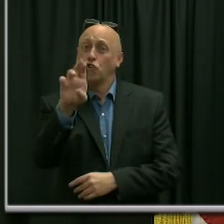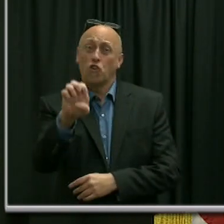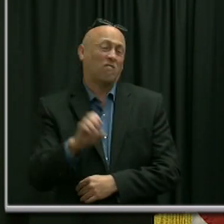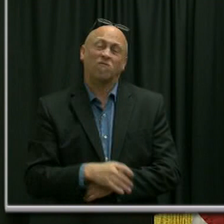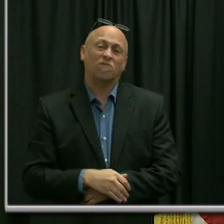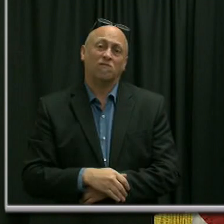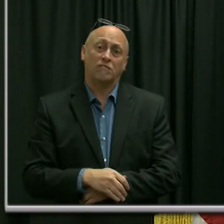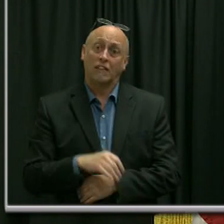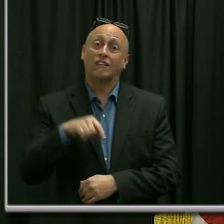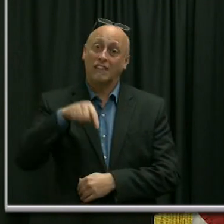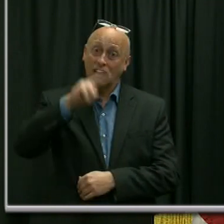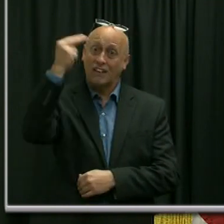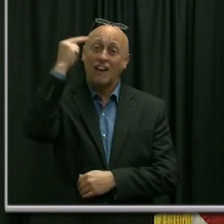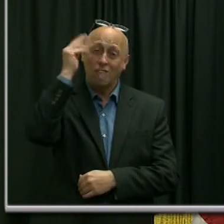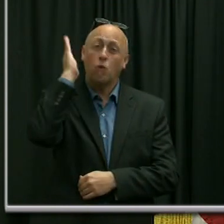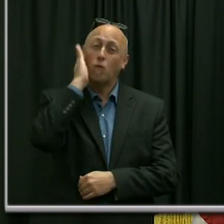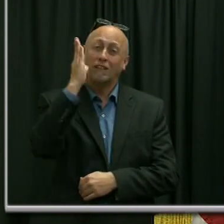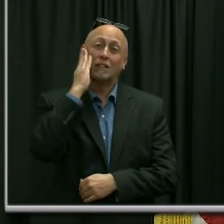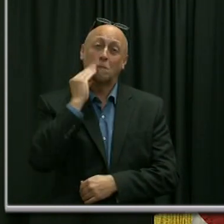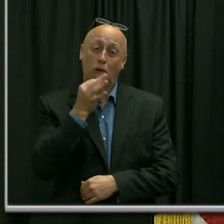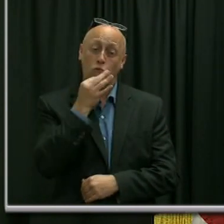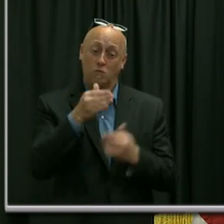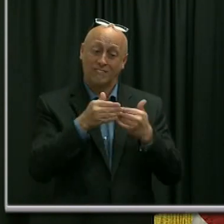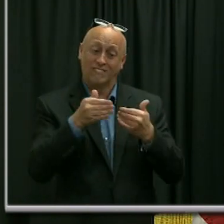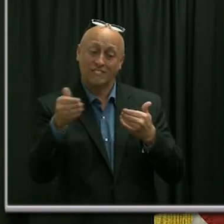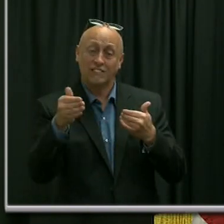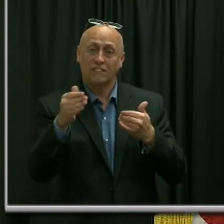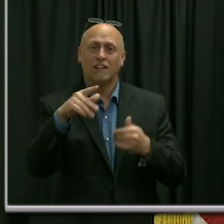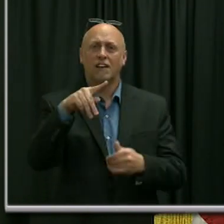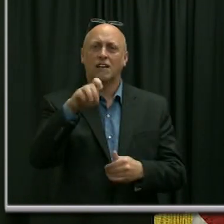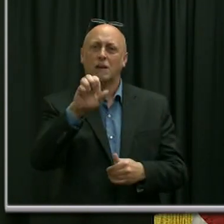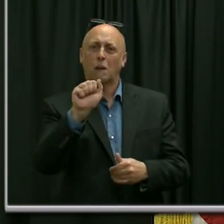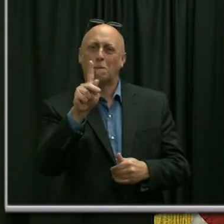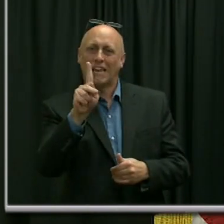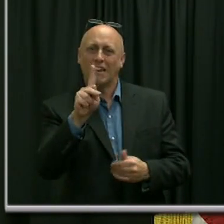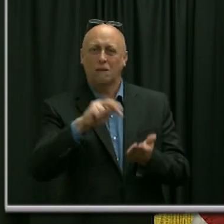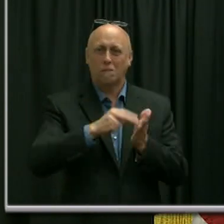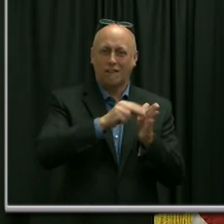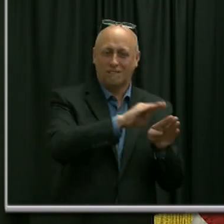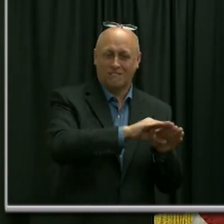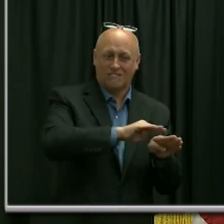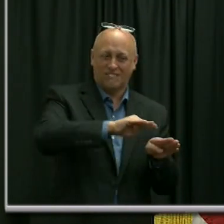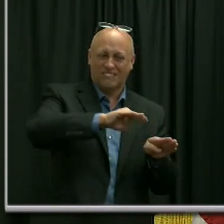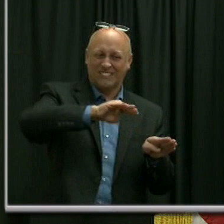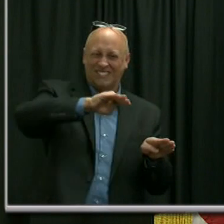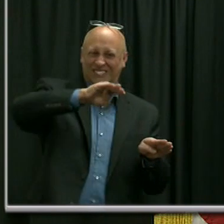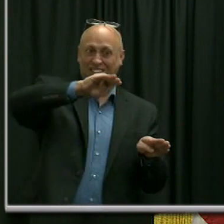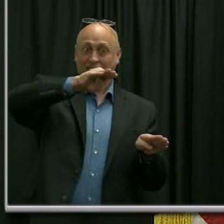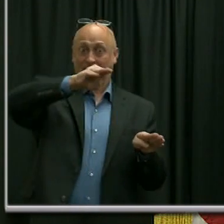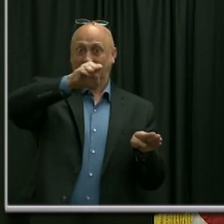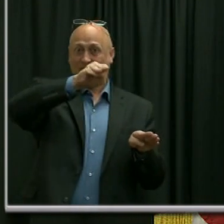NUMBERS OF CASES. SO OUR MOST